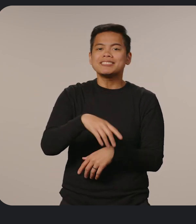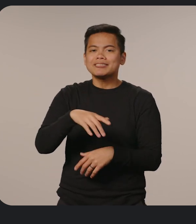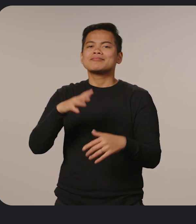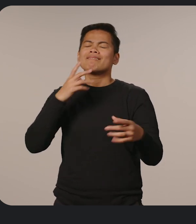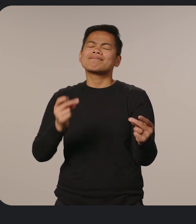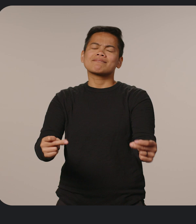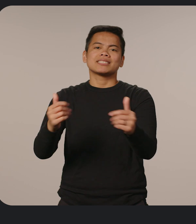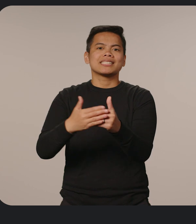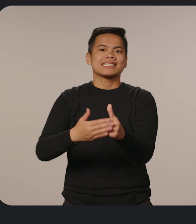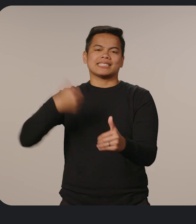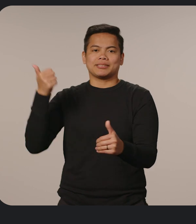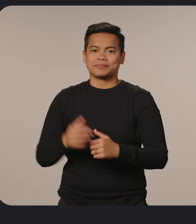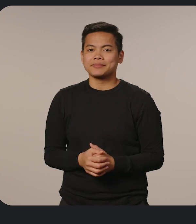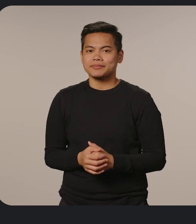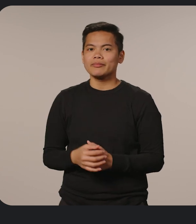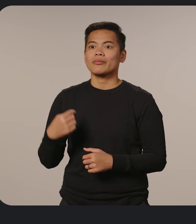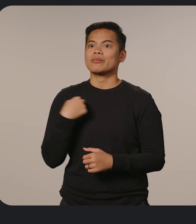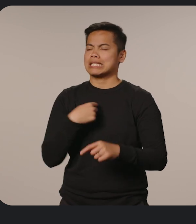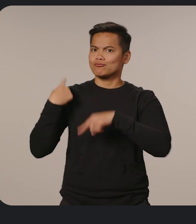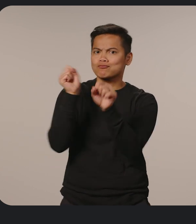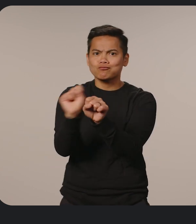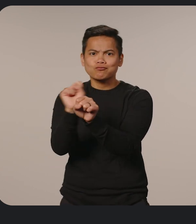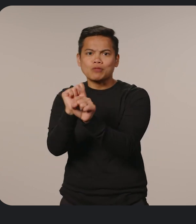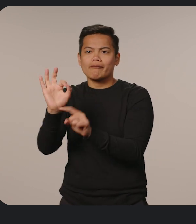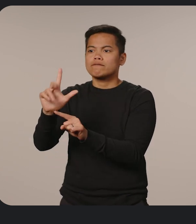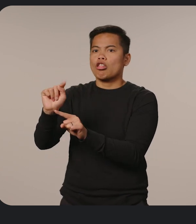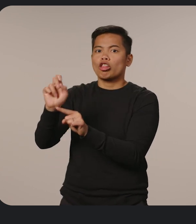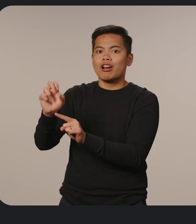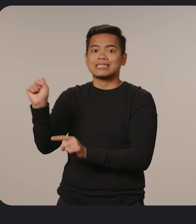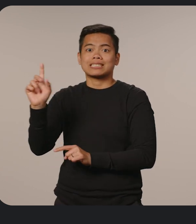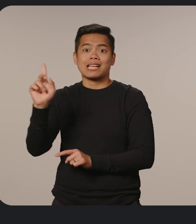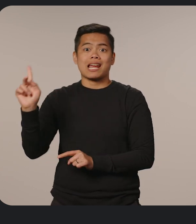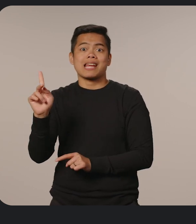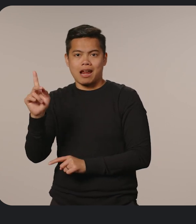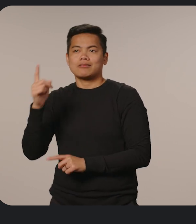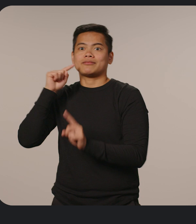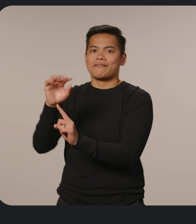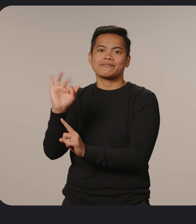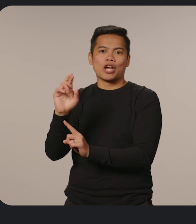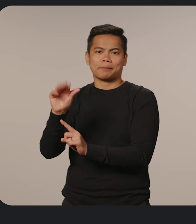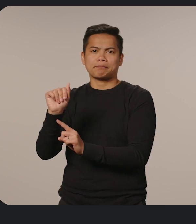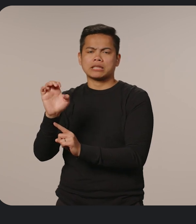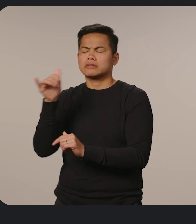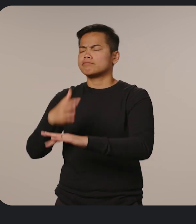and as easily as possible we've also been working hard on making